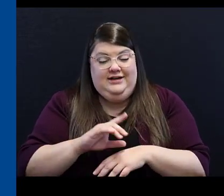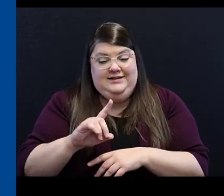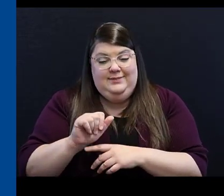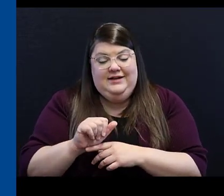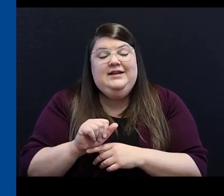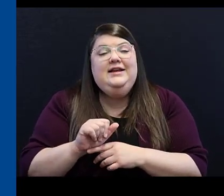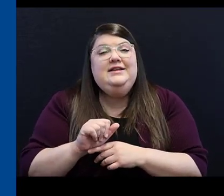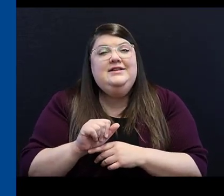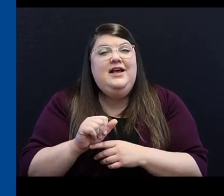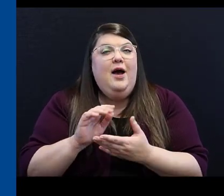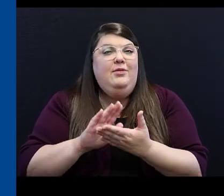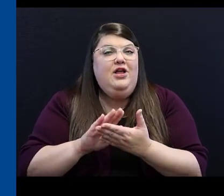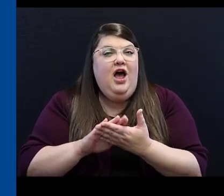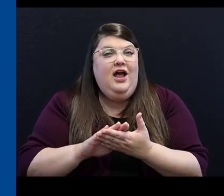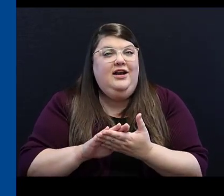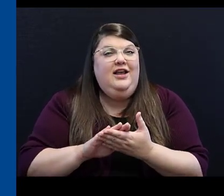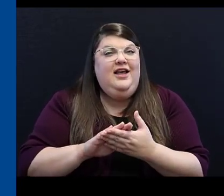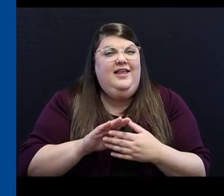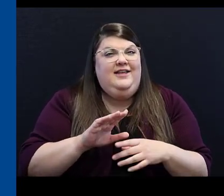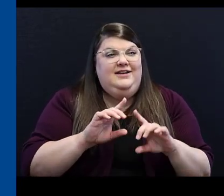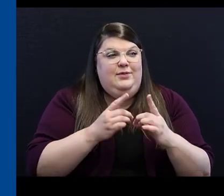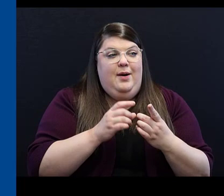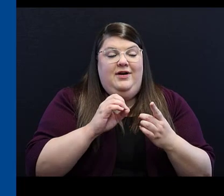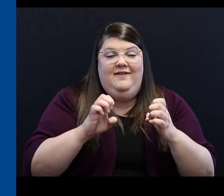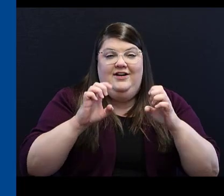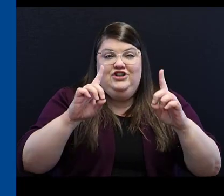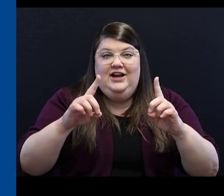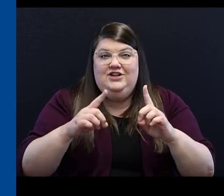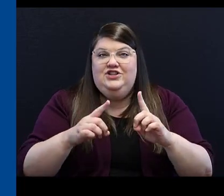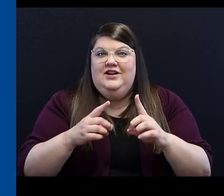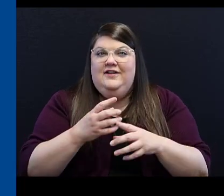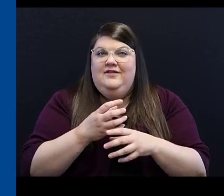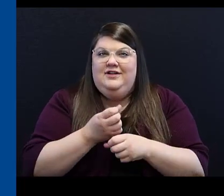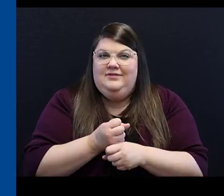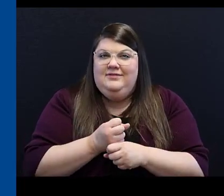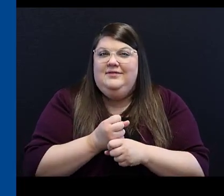the U.S. Department of Education for seeking innovative models of collaboration as well